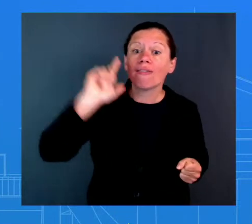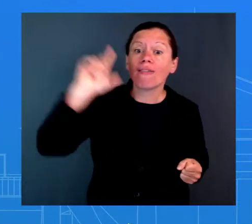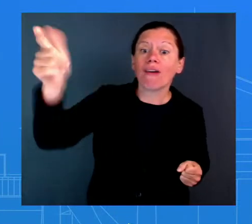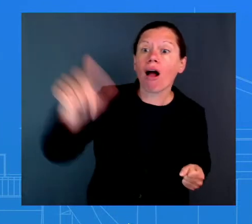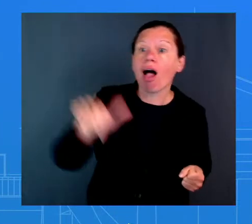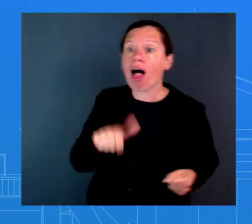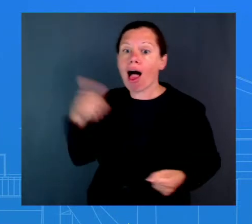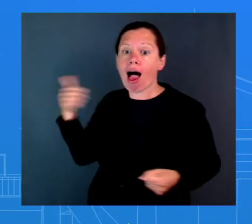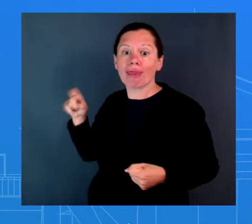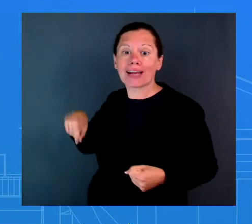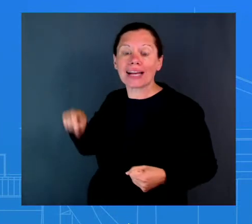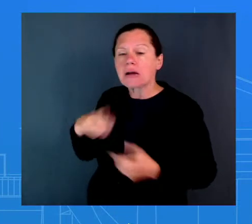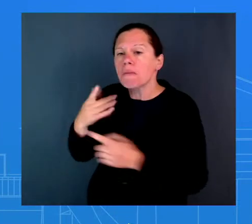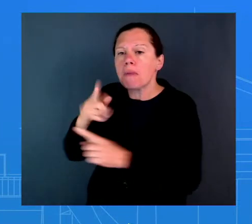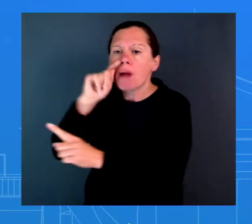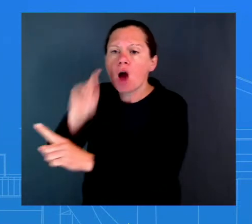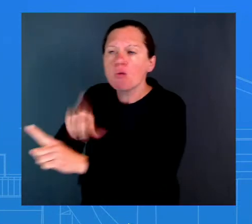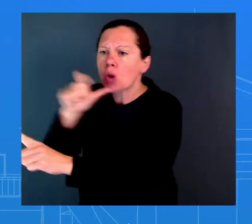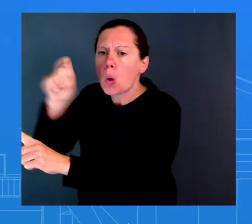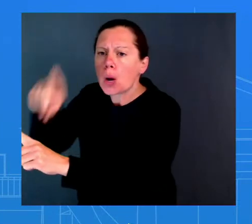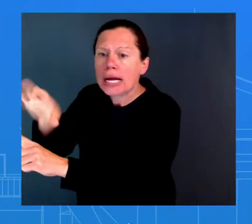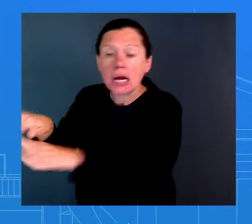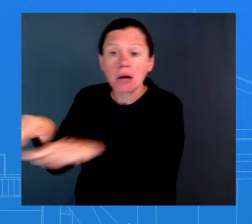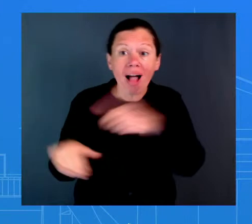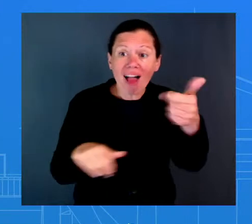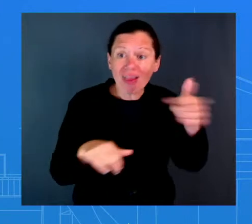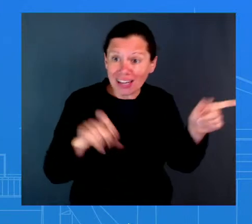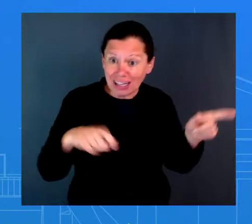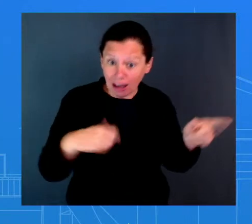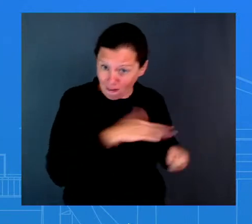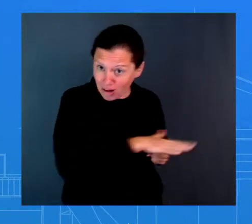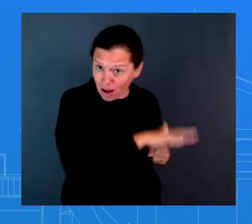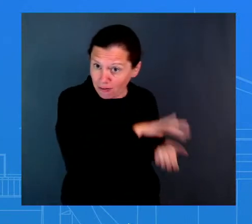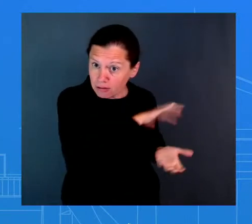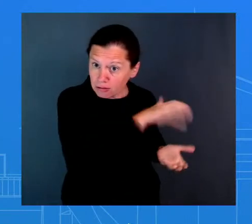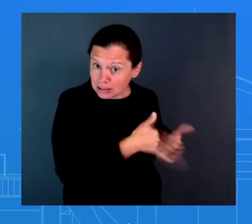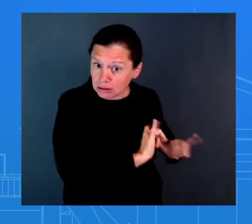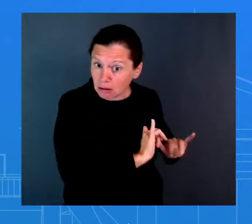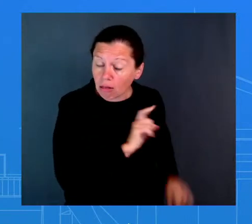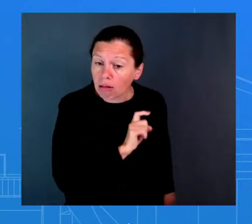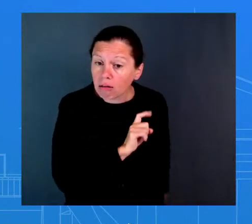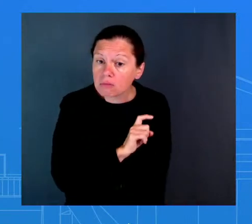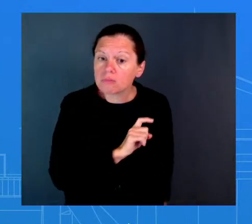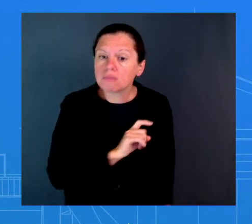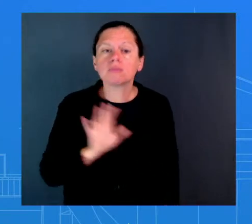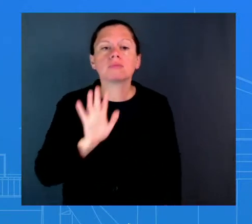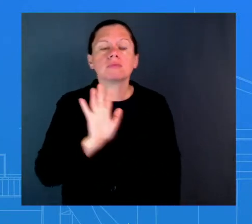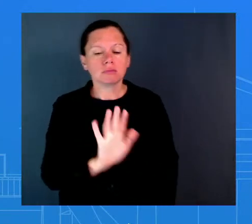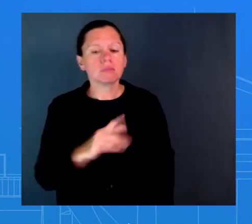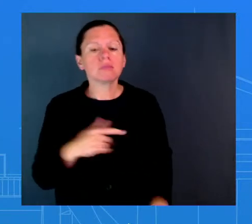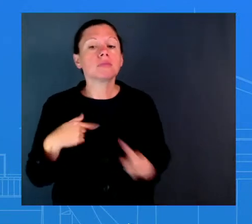Mr. Sullivan: So, when we think about our obligations under the Taiwan Relations Act to continue to provide defensive articles to Taiwan,